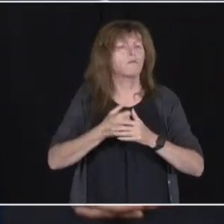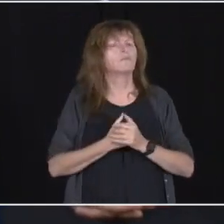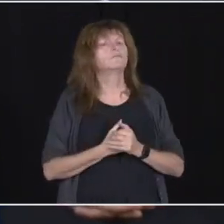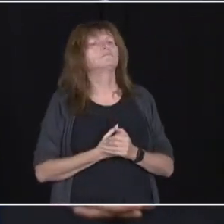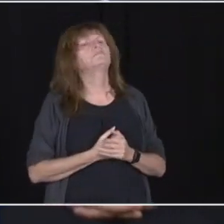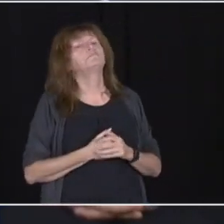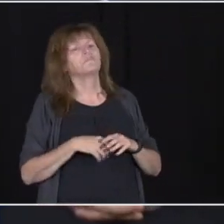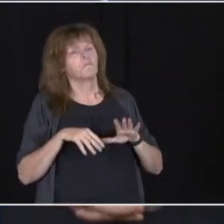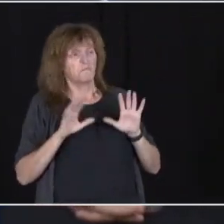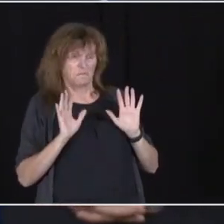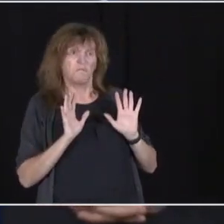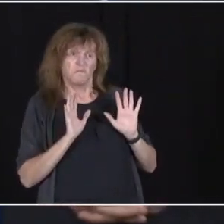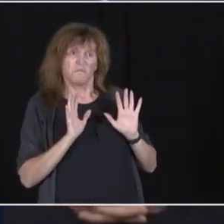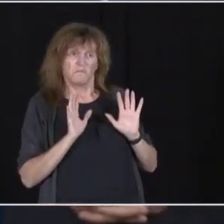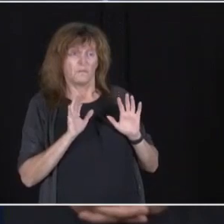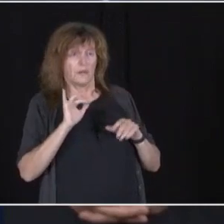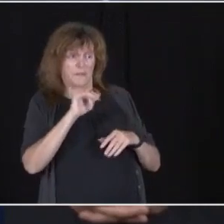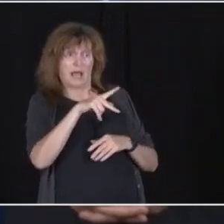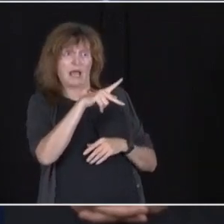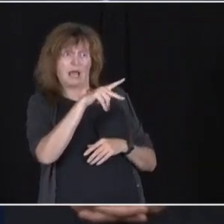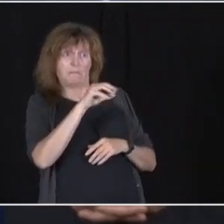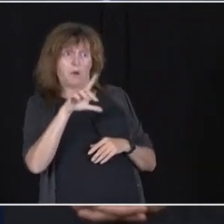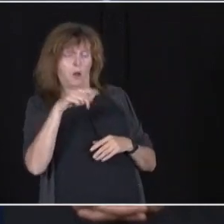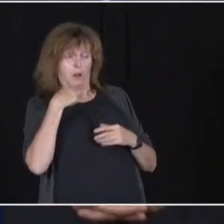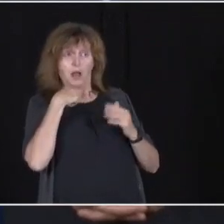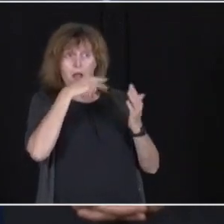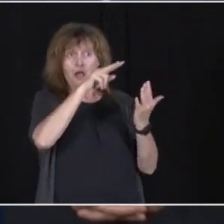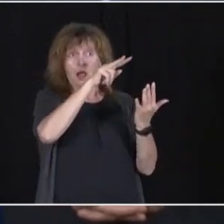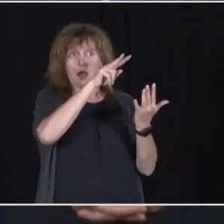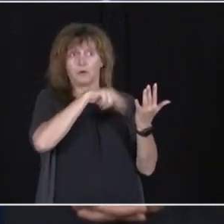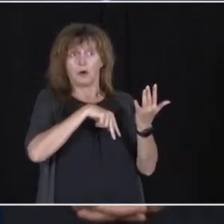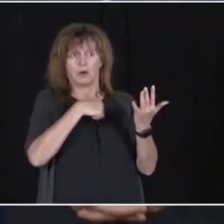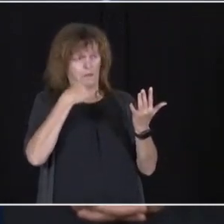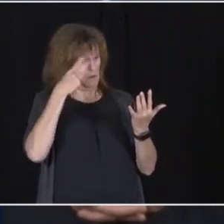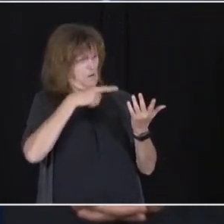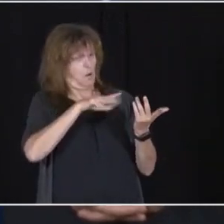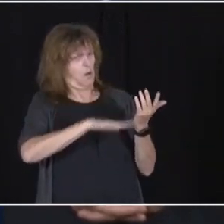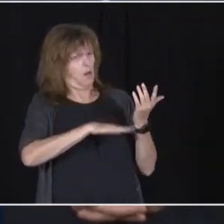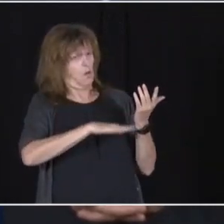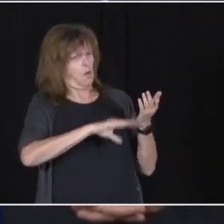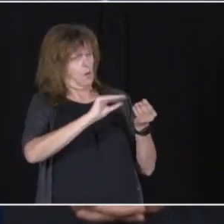or e-learning system? Well, I heard your pole, actually. I thought it was pretty low.